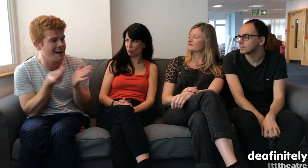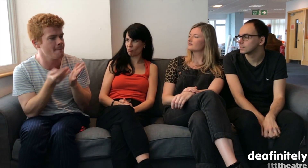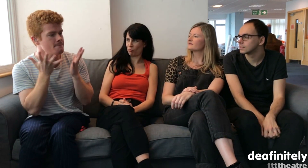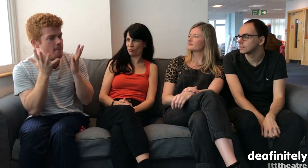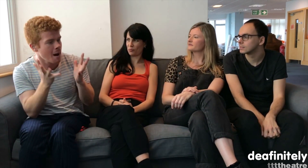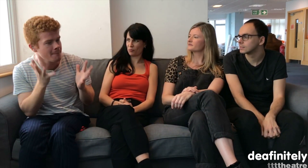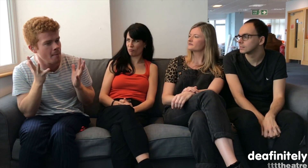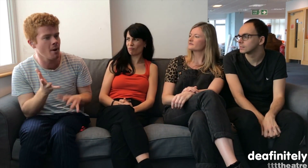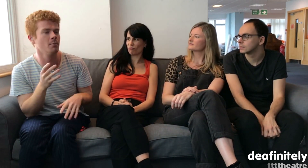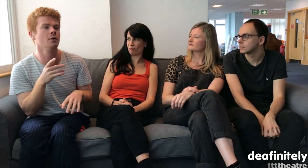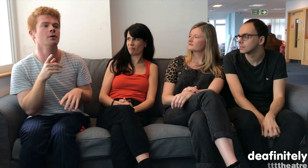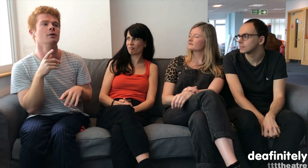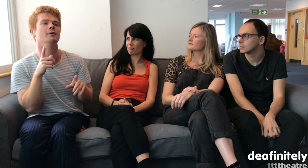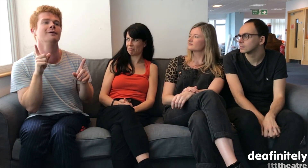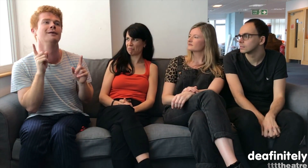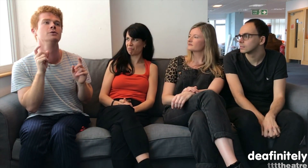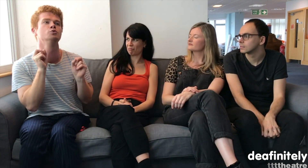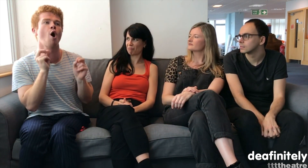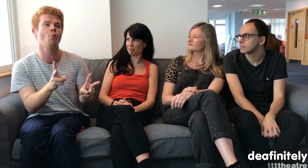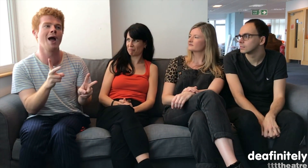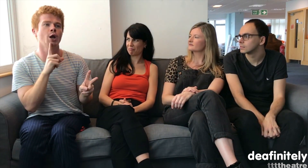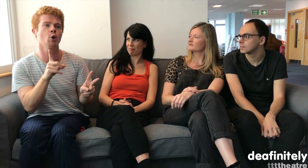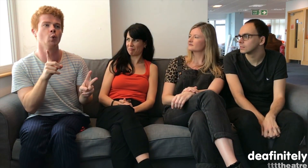earn money I need to get on with things I need to look after the family